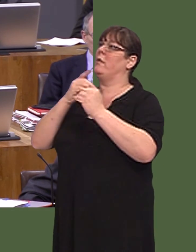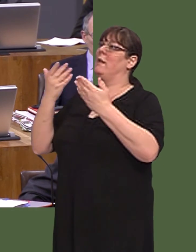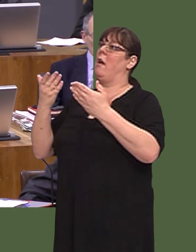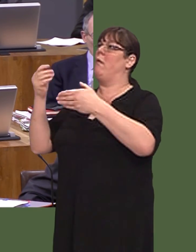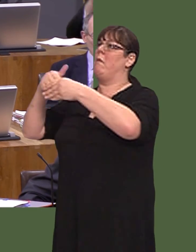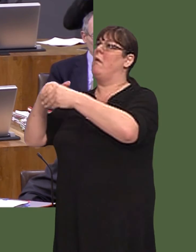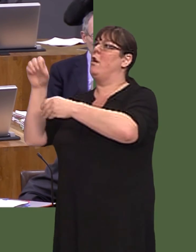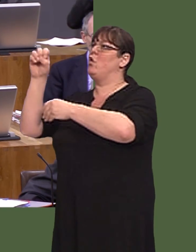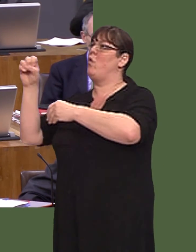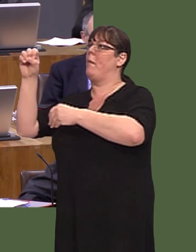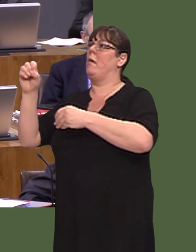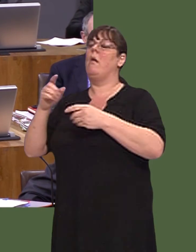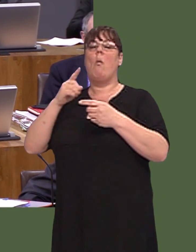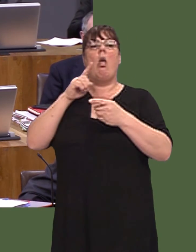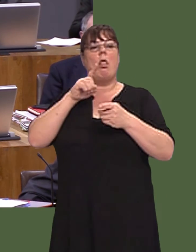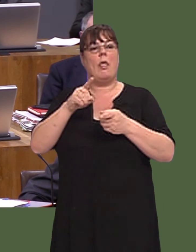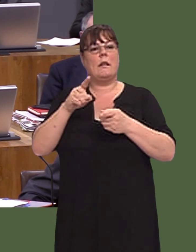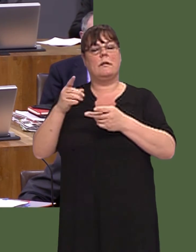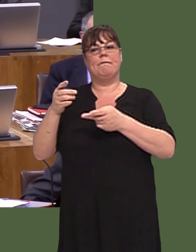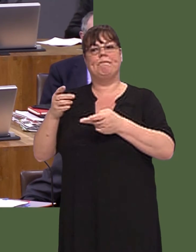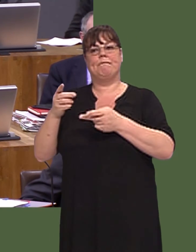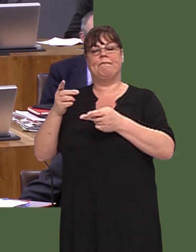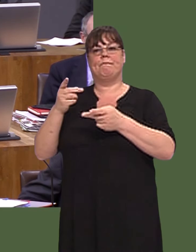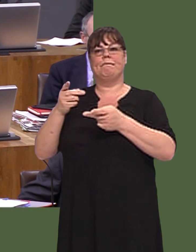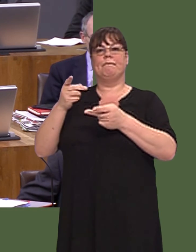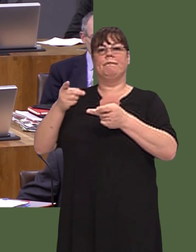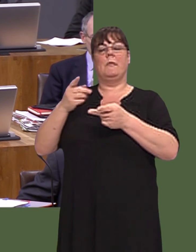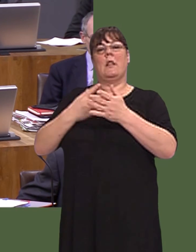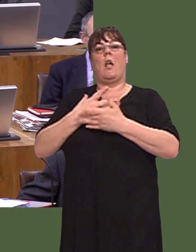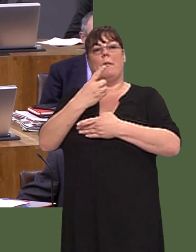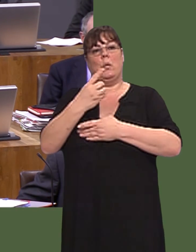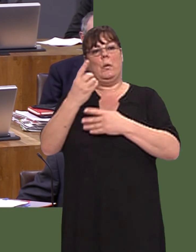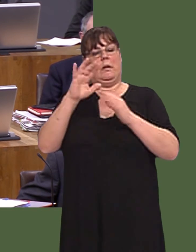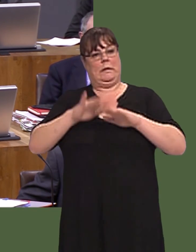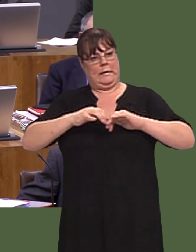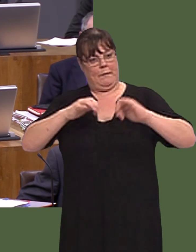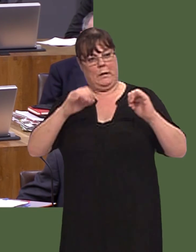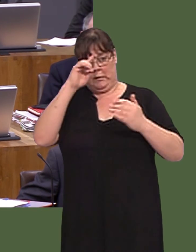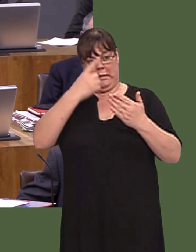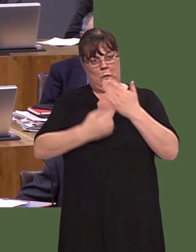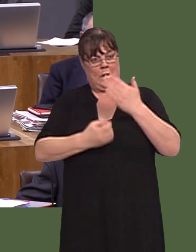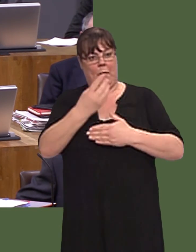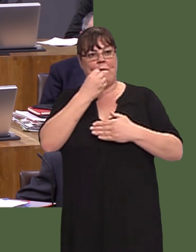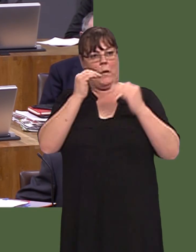Itíll be a matter for this Assembly to decide what happens with food standards. I know that the Minister for Social Services and Public Health recently met with the chair